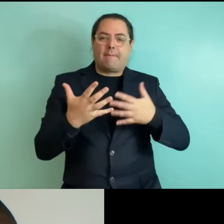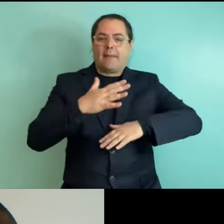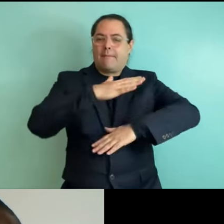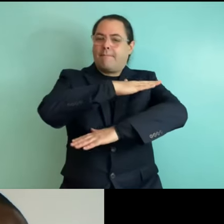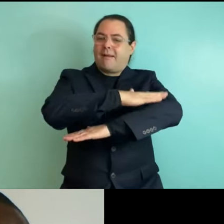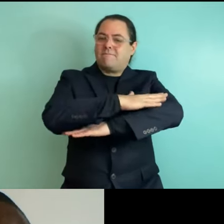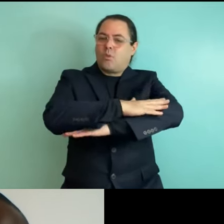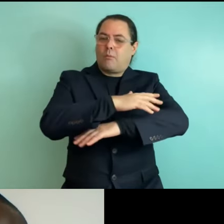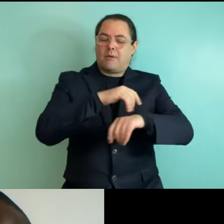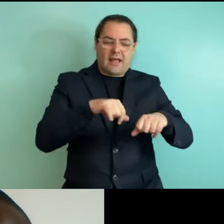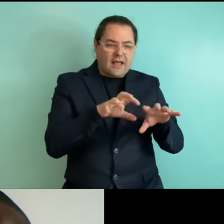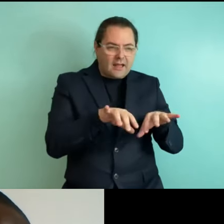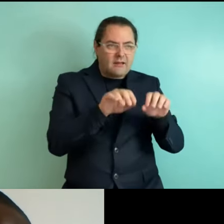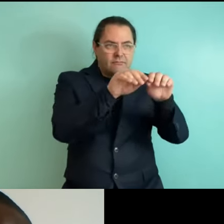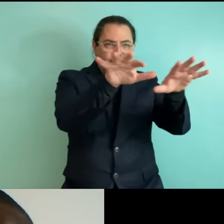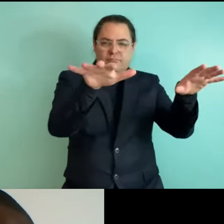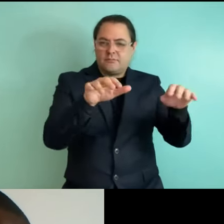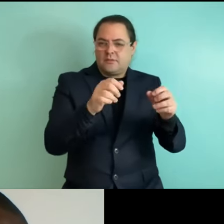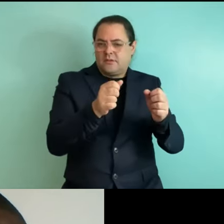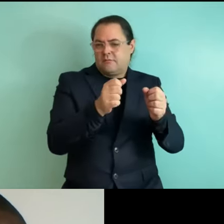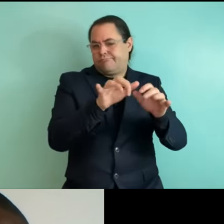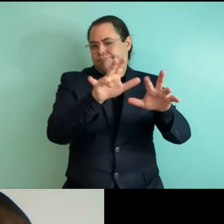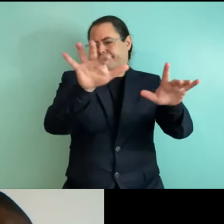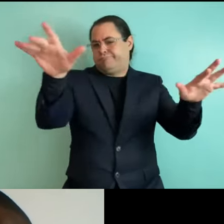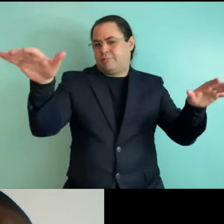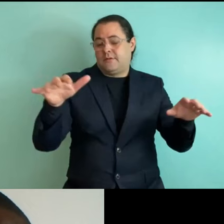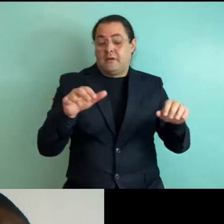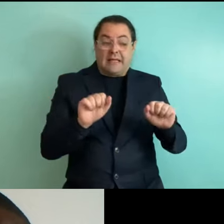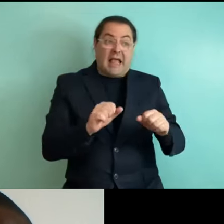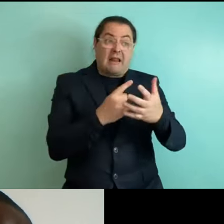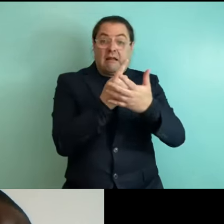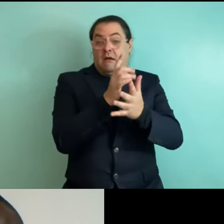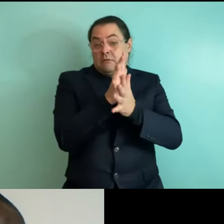11:10:19 You can have voice. 11:10:21 sign language, text, all combined